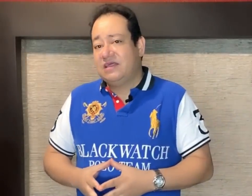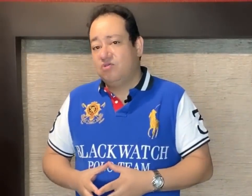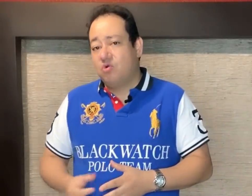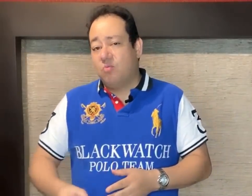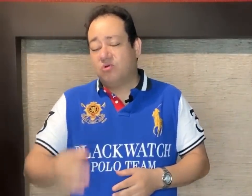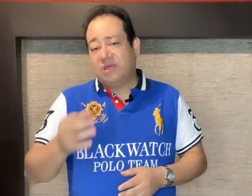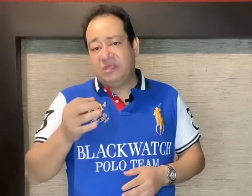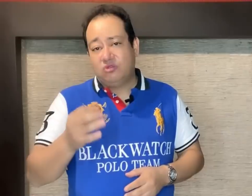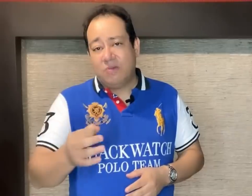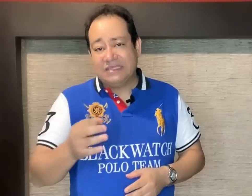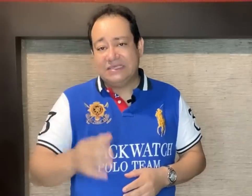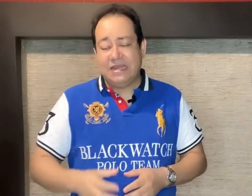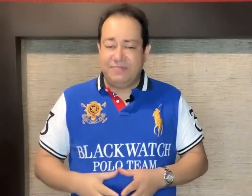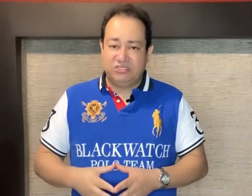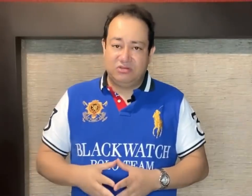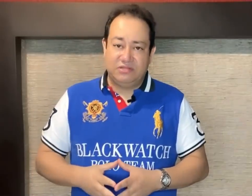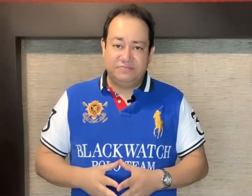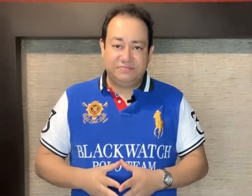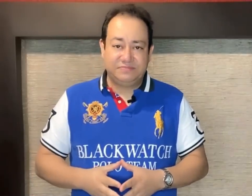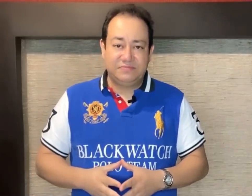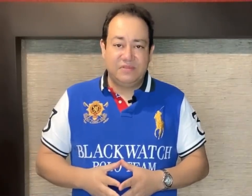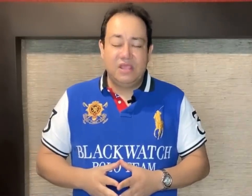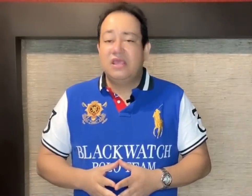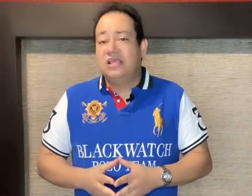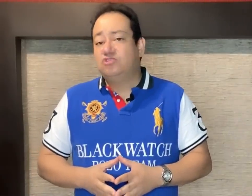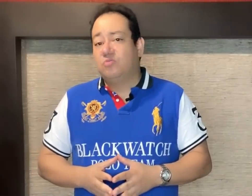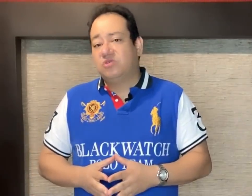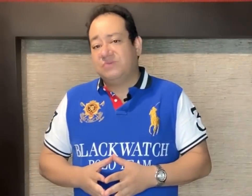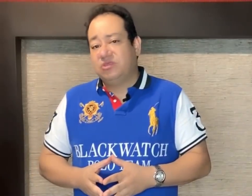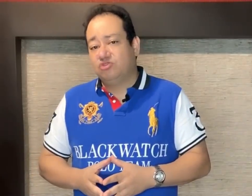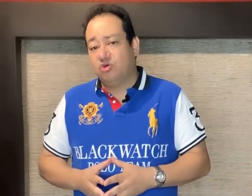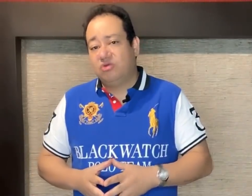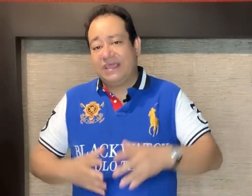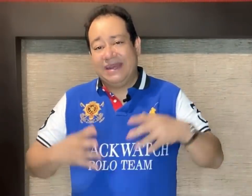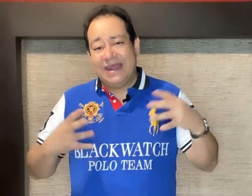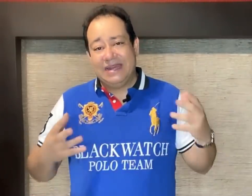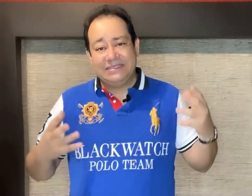person base